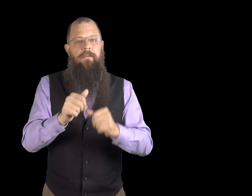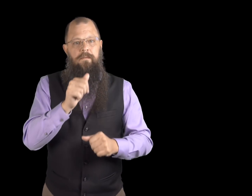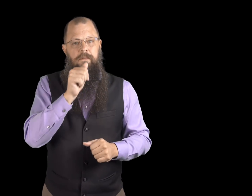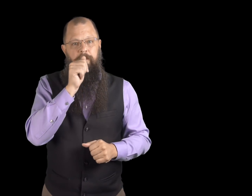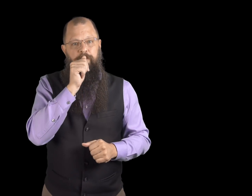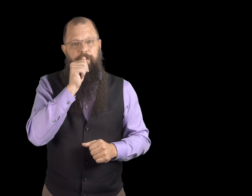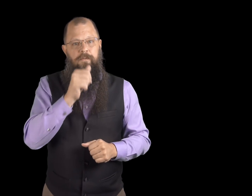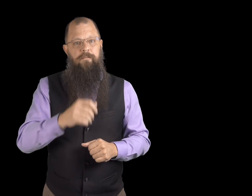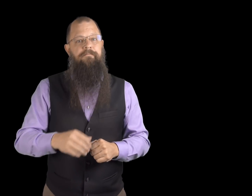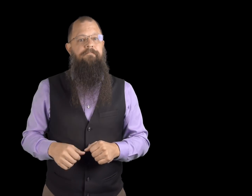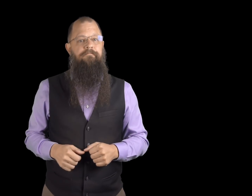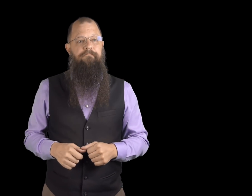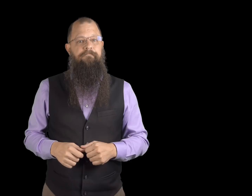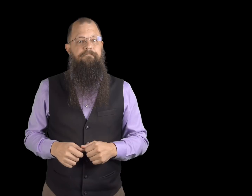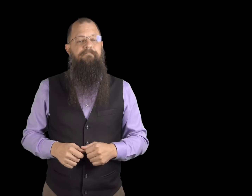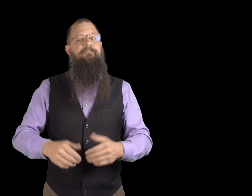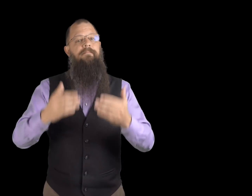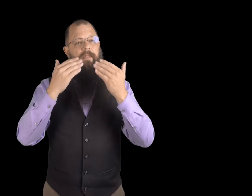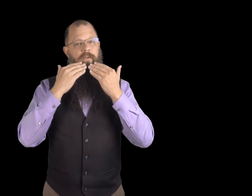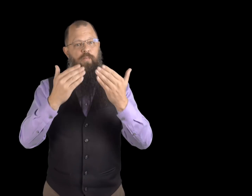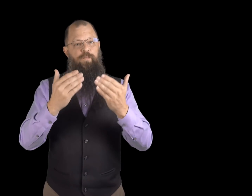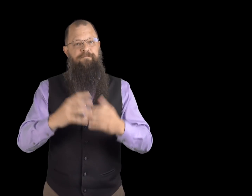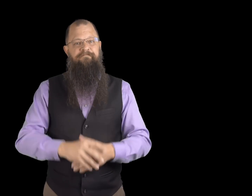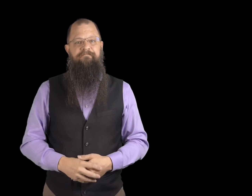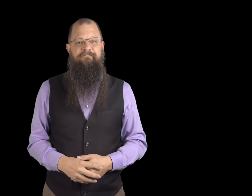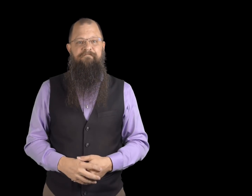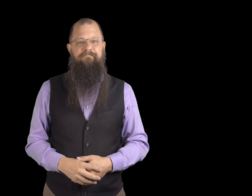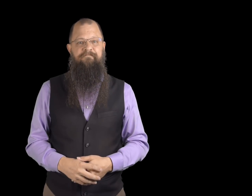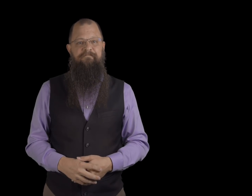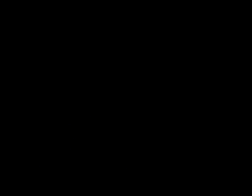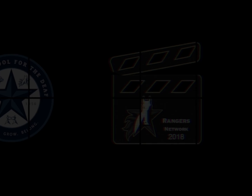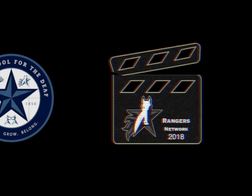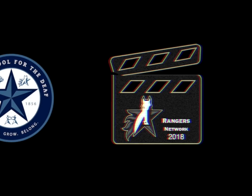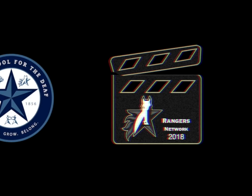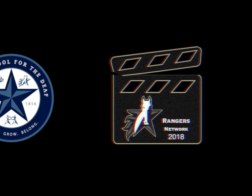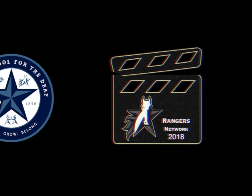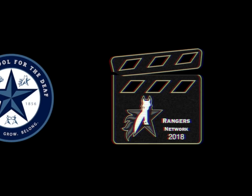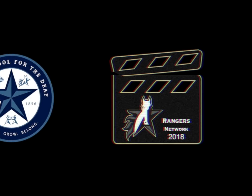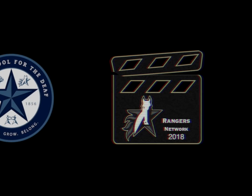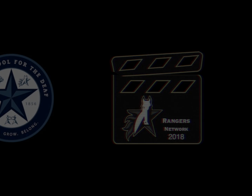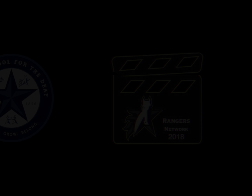student information is maintained in a confidential manner. Thank you.